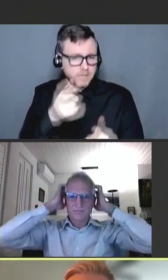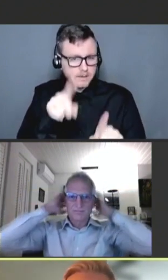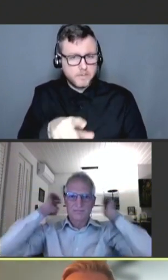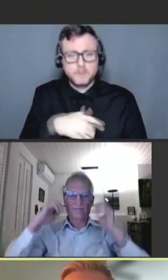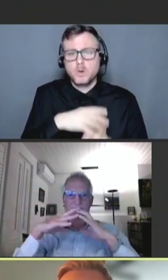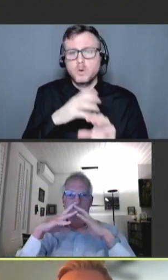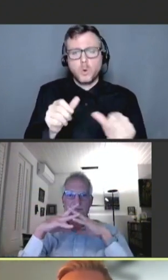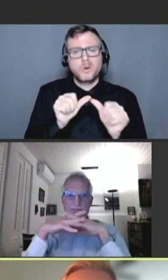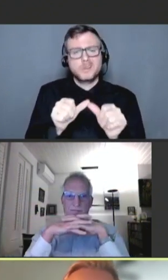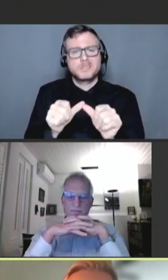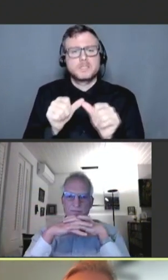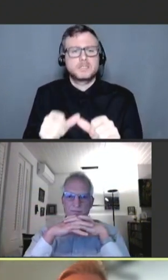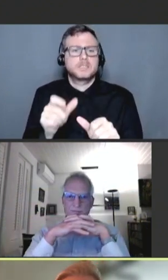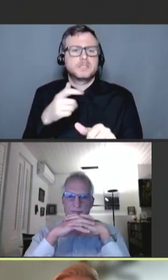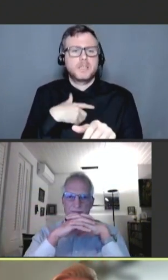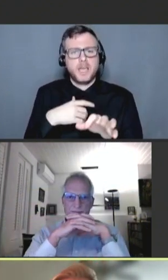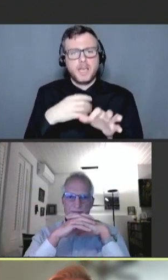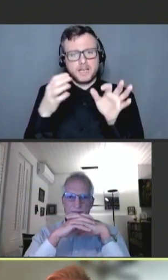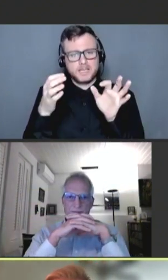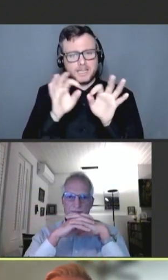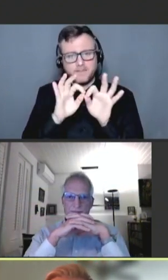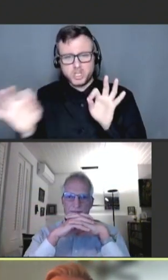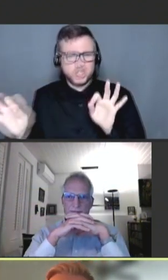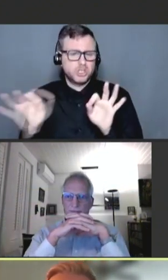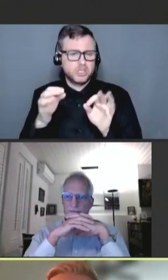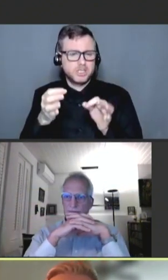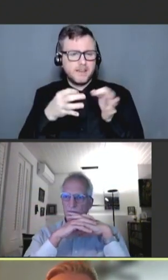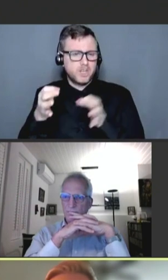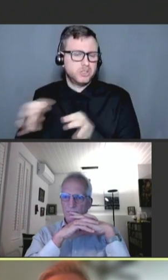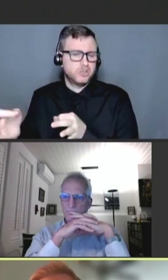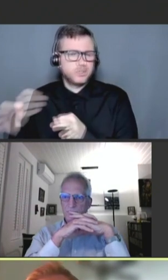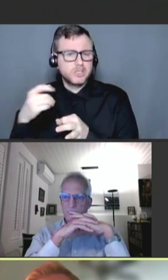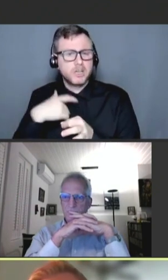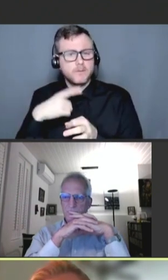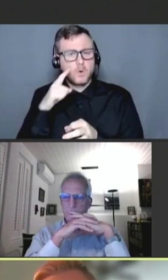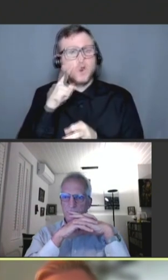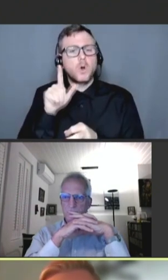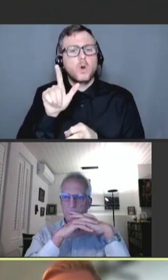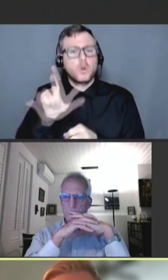Long-COVID in the published literature. I can say it has improved from earlier on in the pandemic.